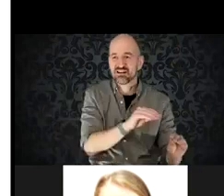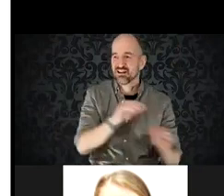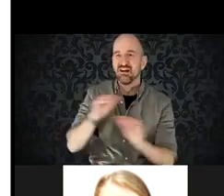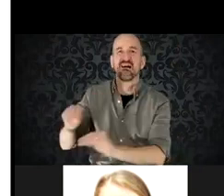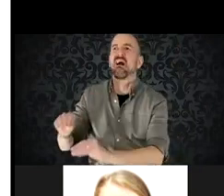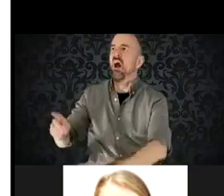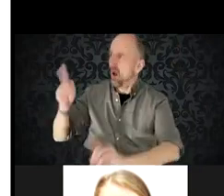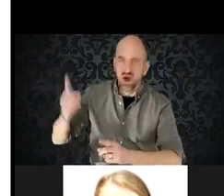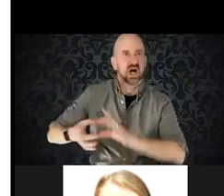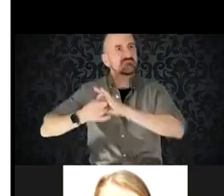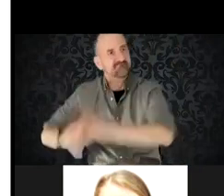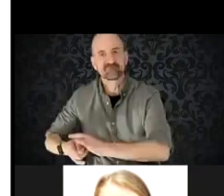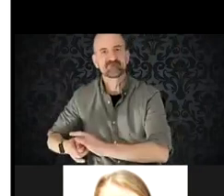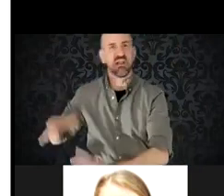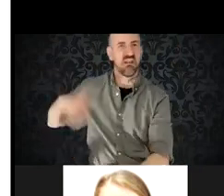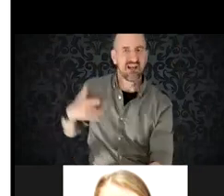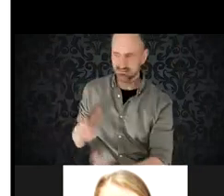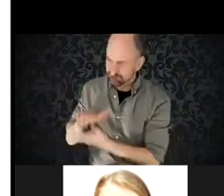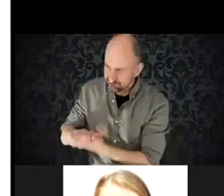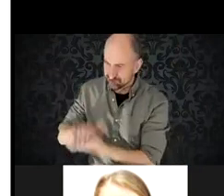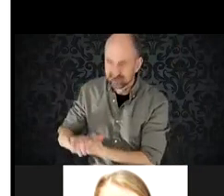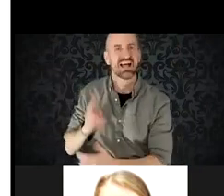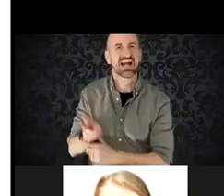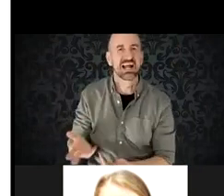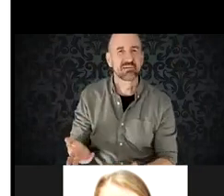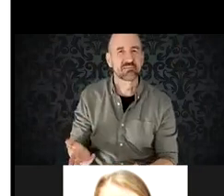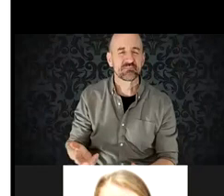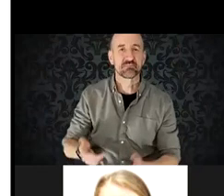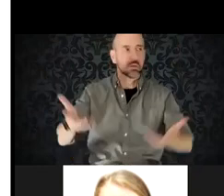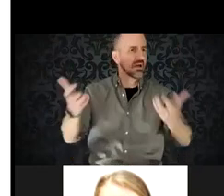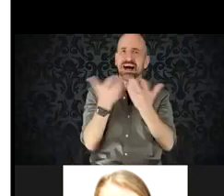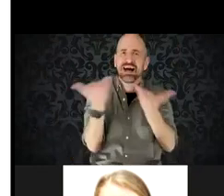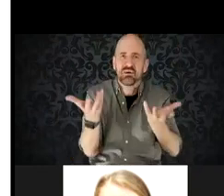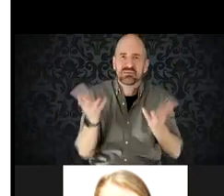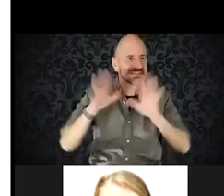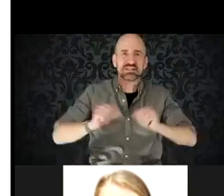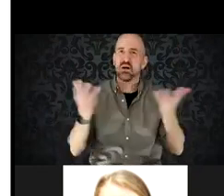what data is, they do not know if it is night-time, bright light, dark light, so